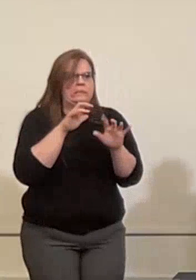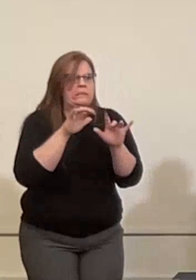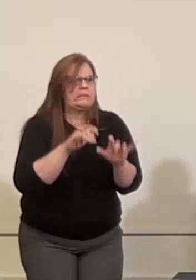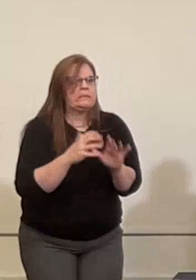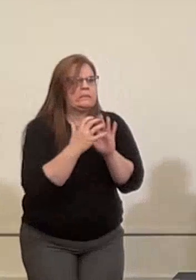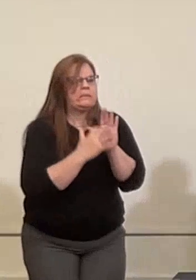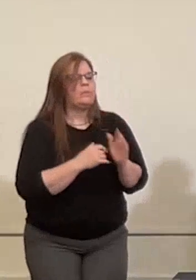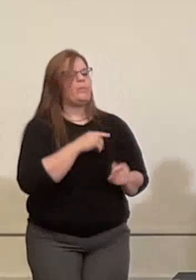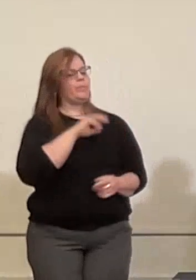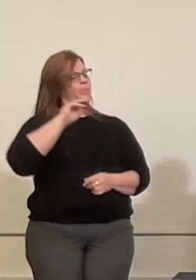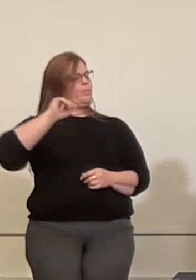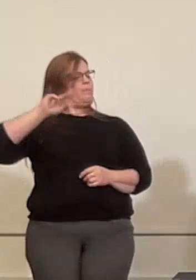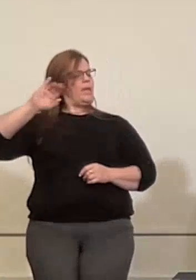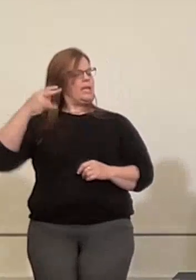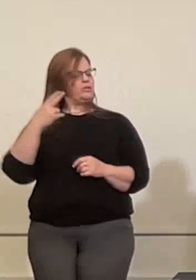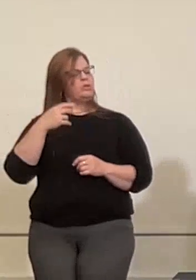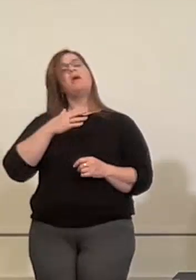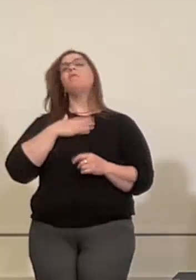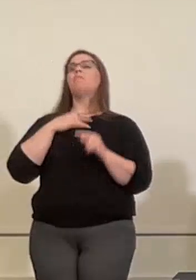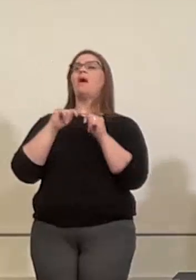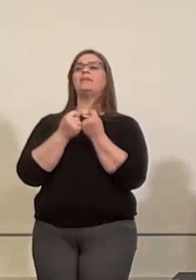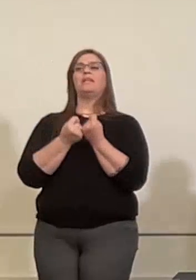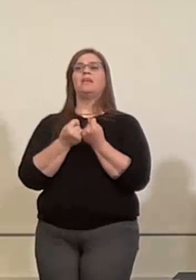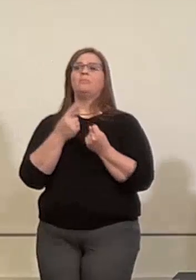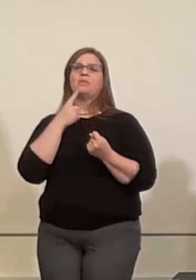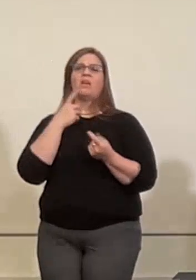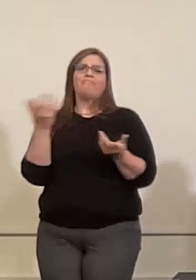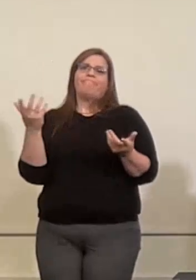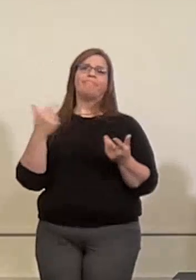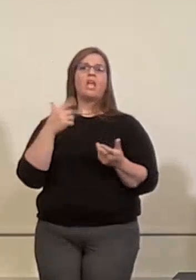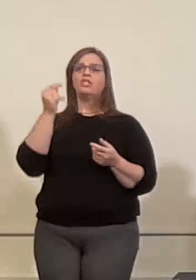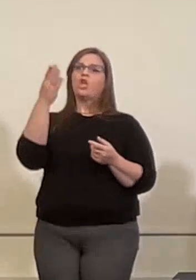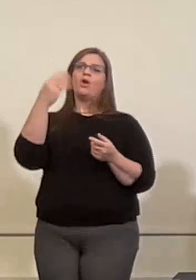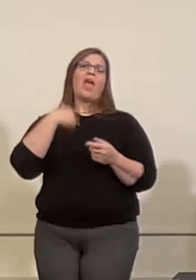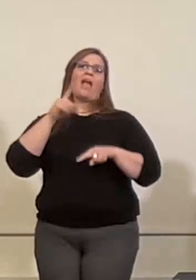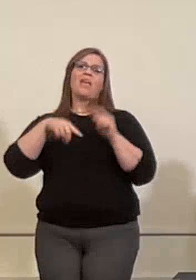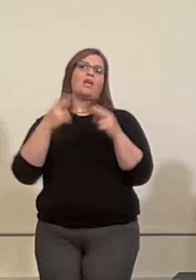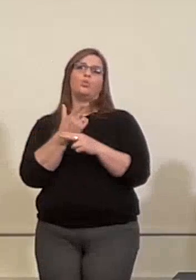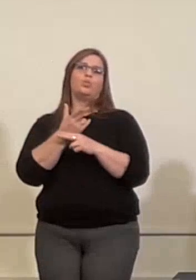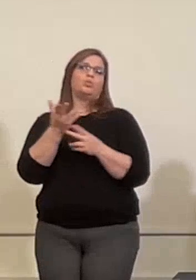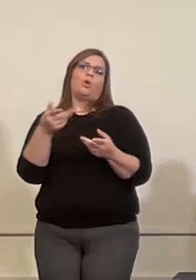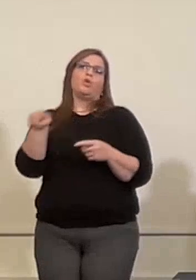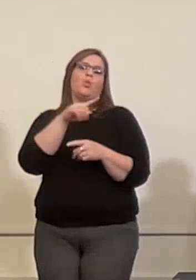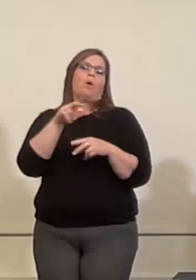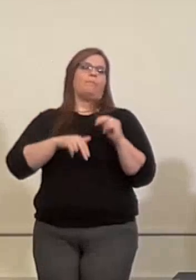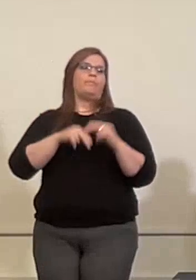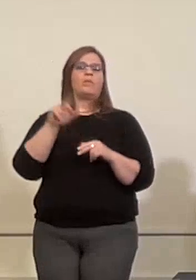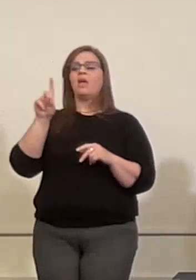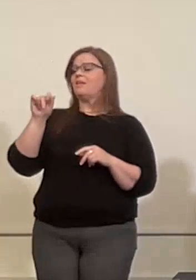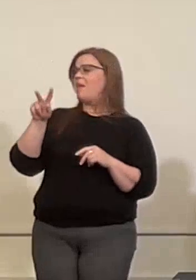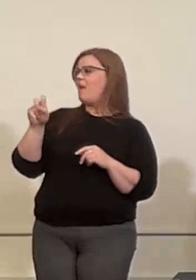You know my team like I just cannot use what we are building and but Dave, do you want to talk about urgency? How do we build it?